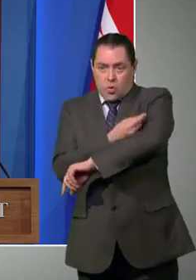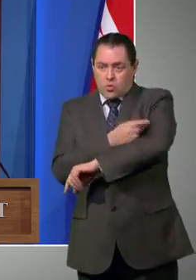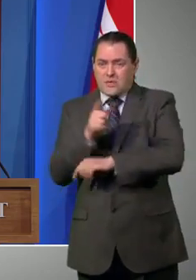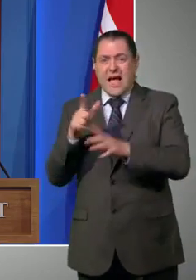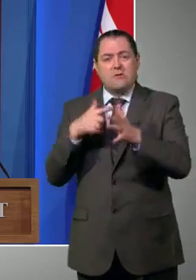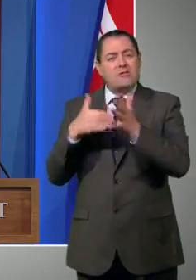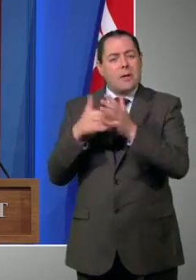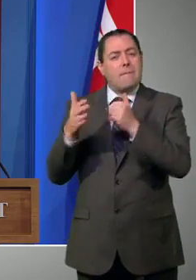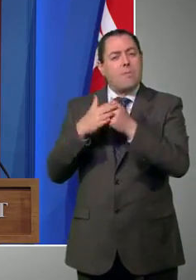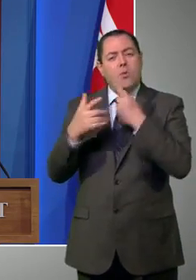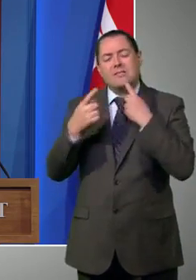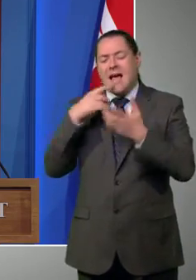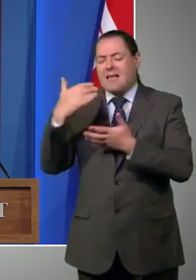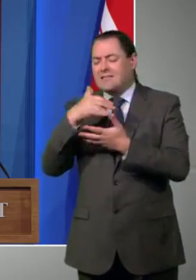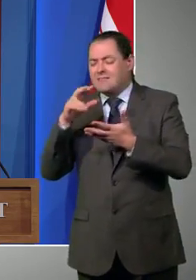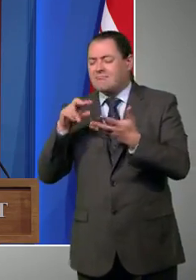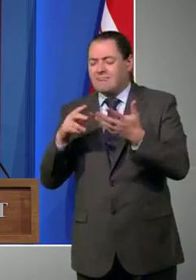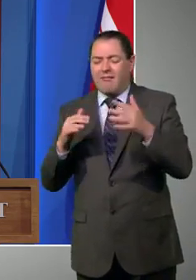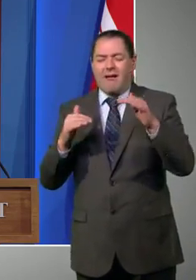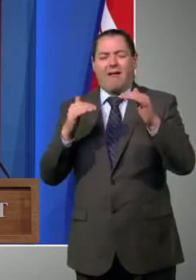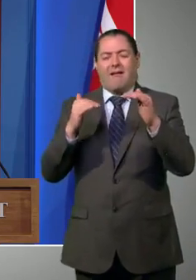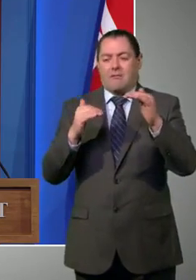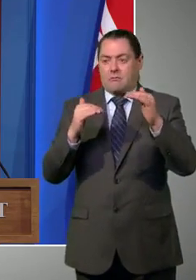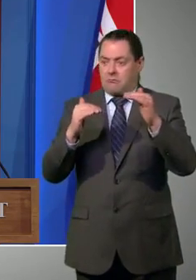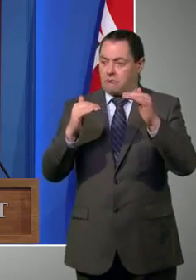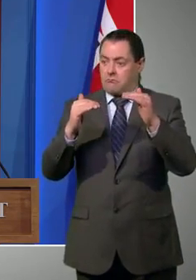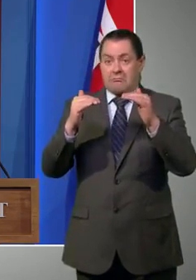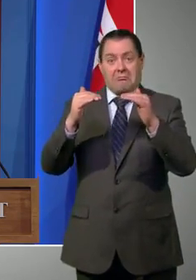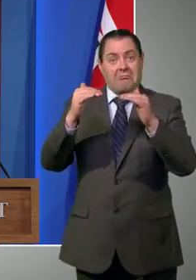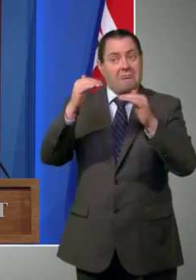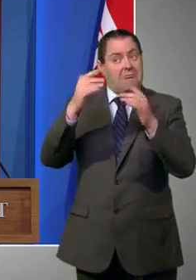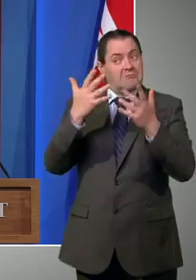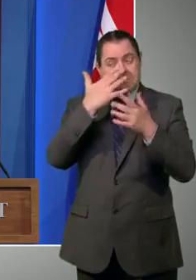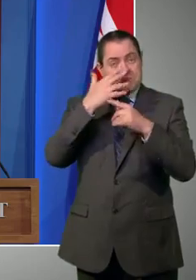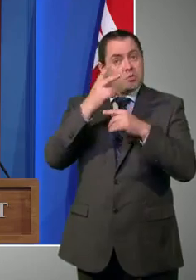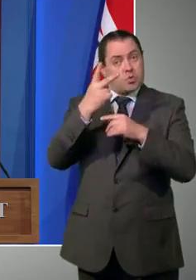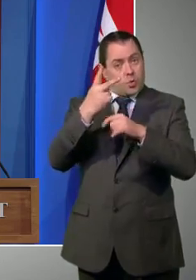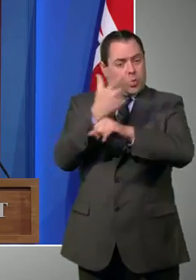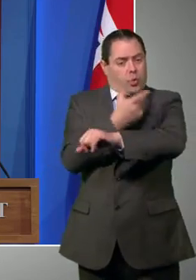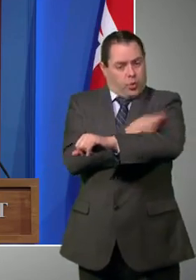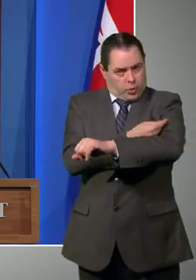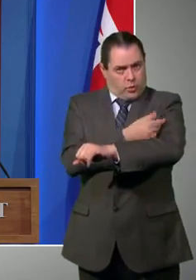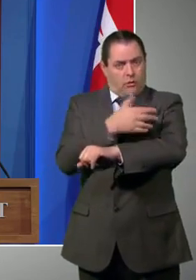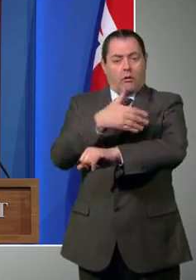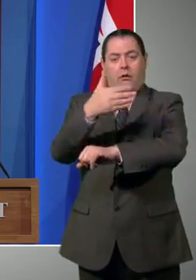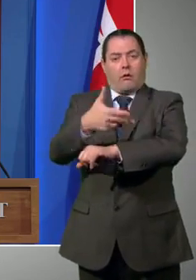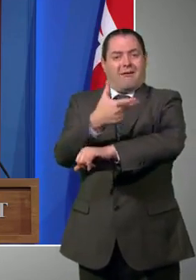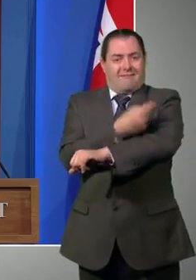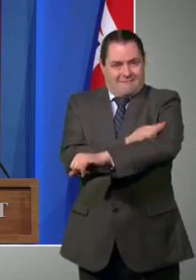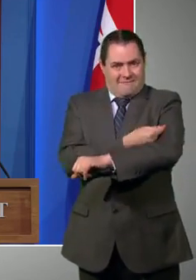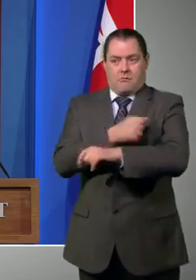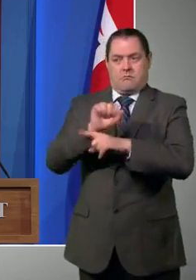message here, which is actually these are good but as the as as Peter's pointed out, we do have